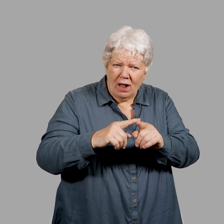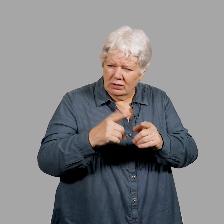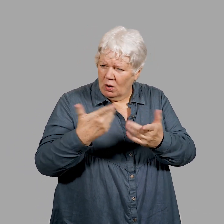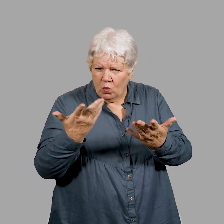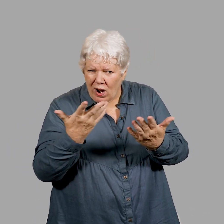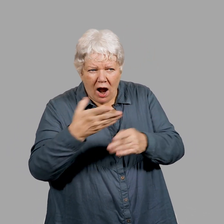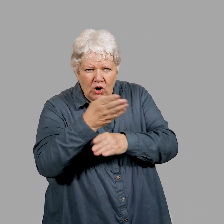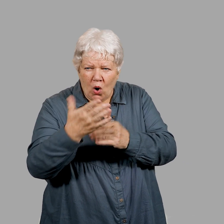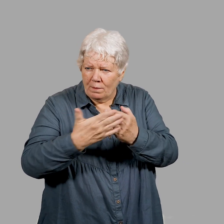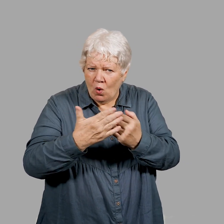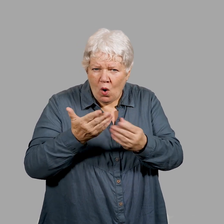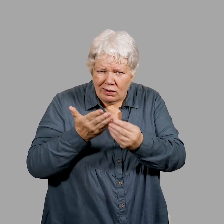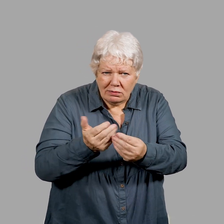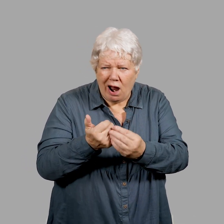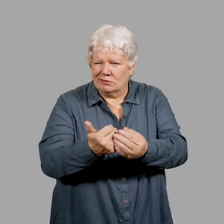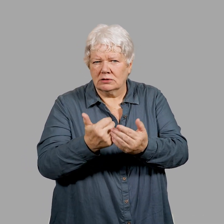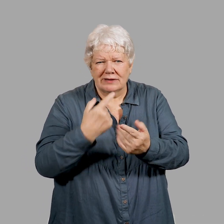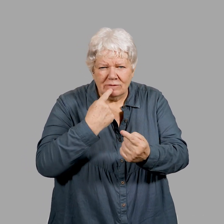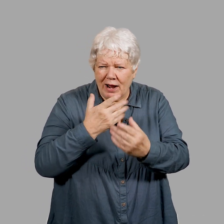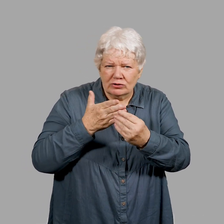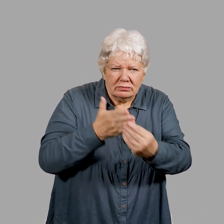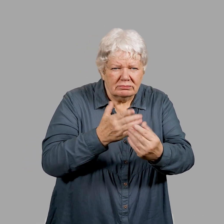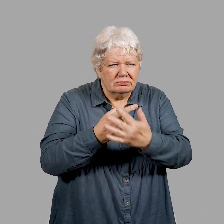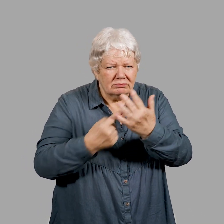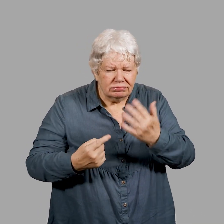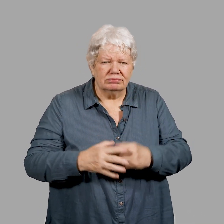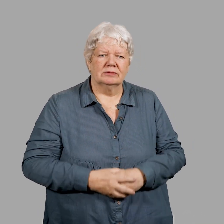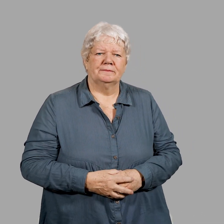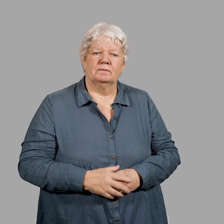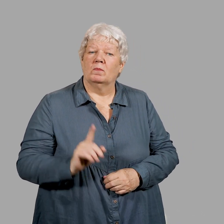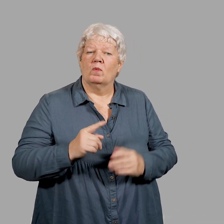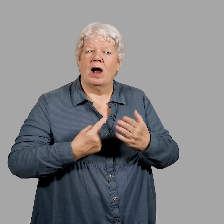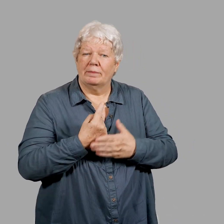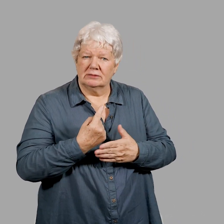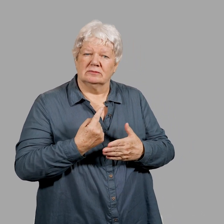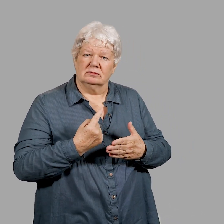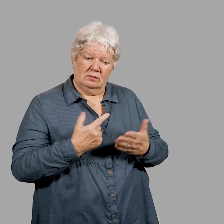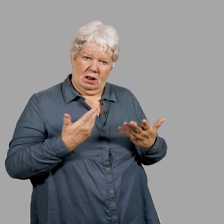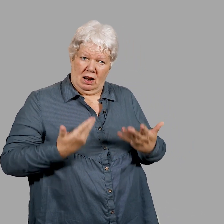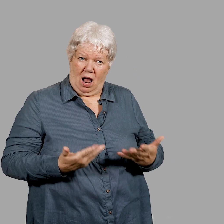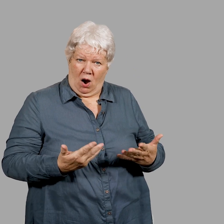signpost for further guidance. Status: Current practice.